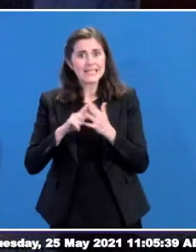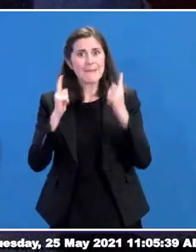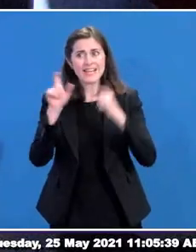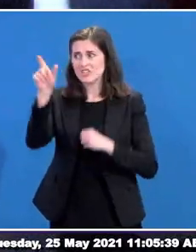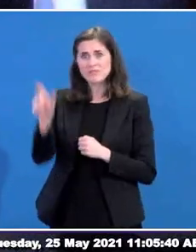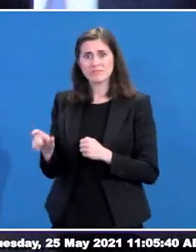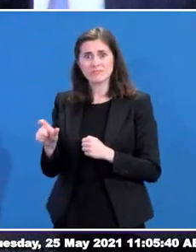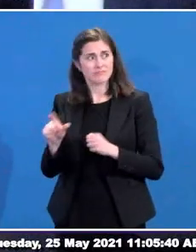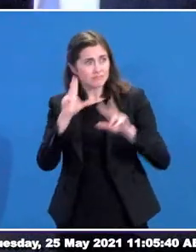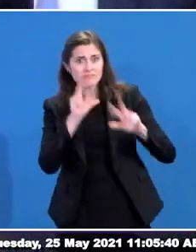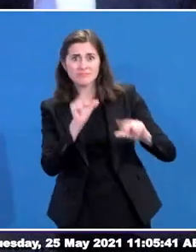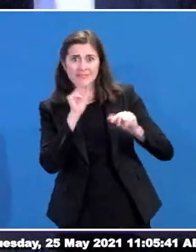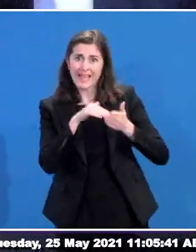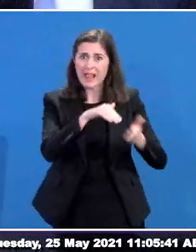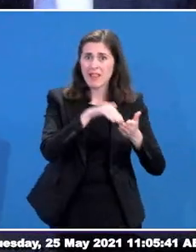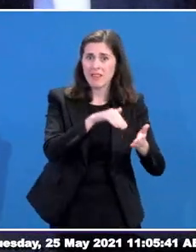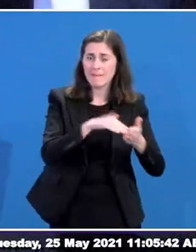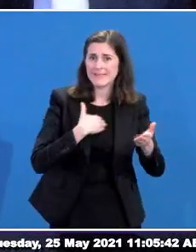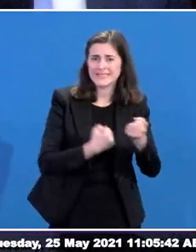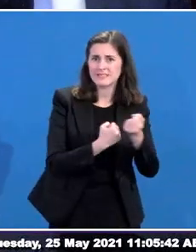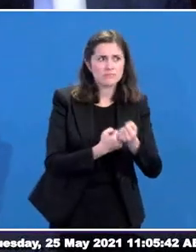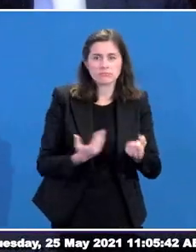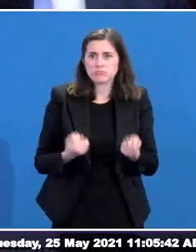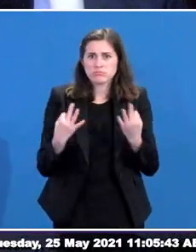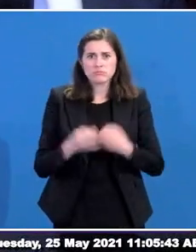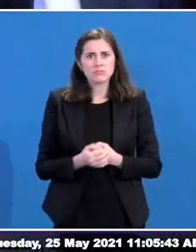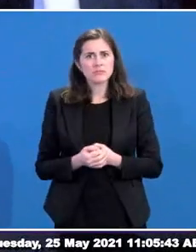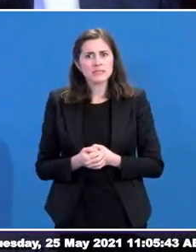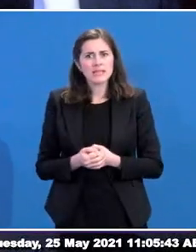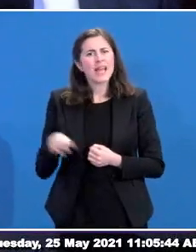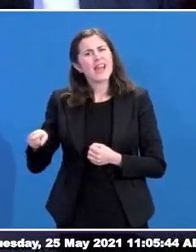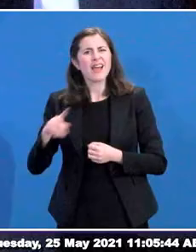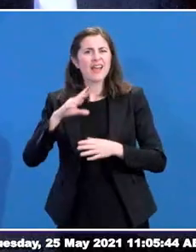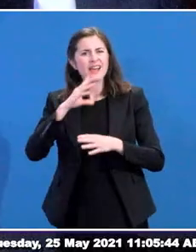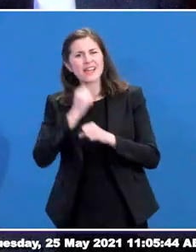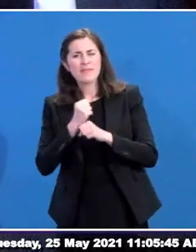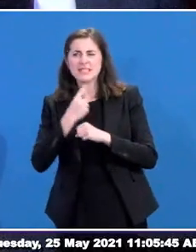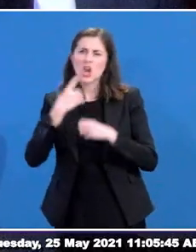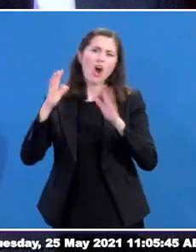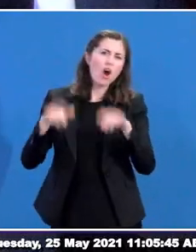And I kept getting told that, oh, but we find advocacy services.